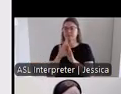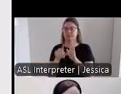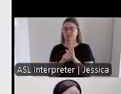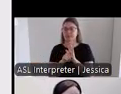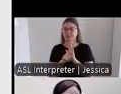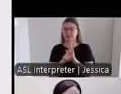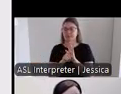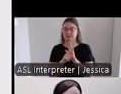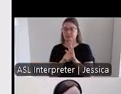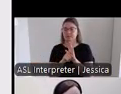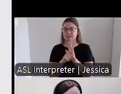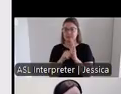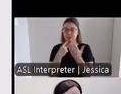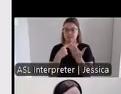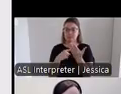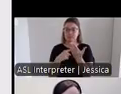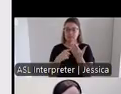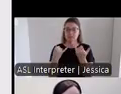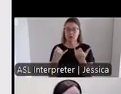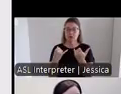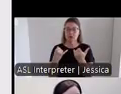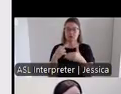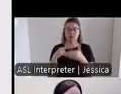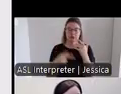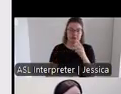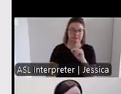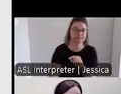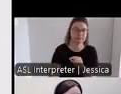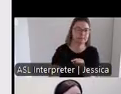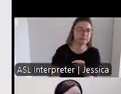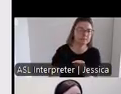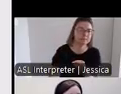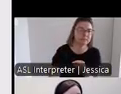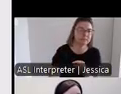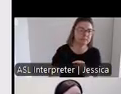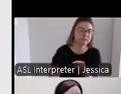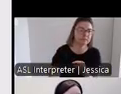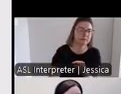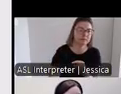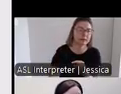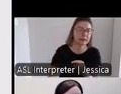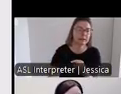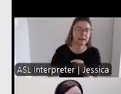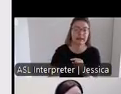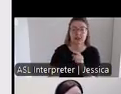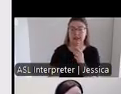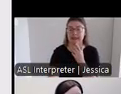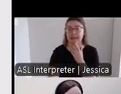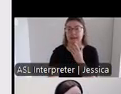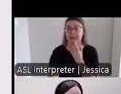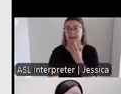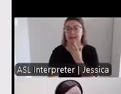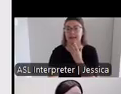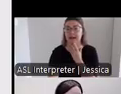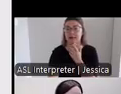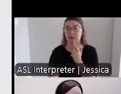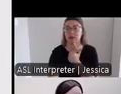end result, the public interface of the a to z database webpage which includes the icons that– (Jessica, ASL Interpreter) Angélique, I'm sorry to interrupt you.